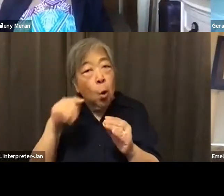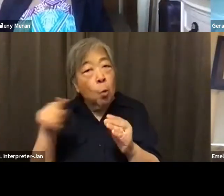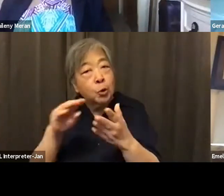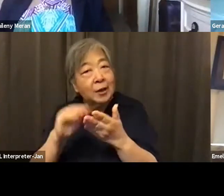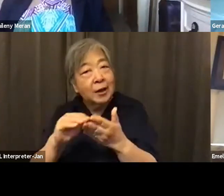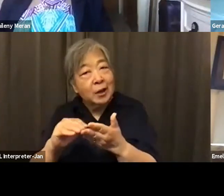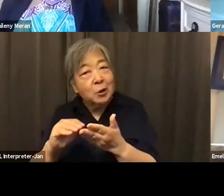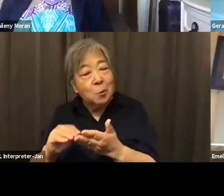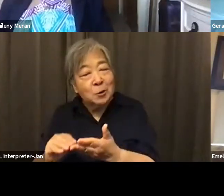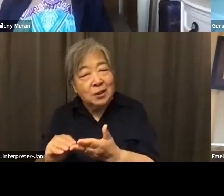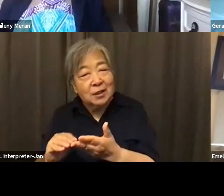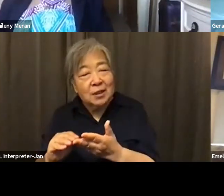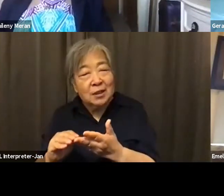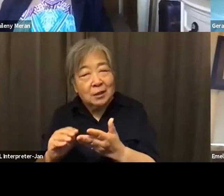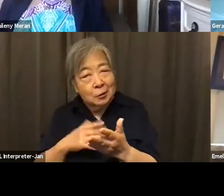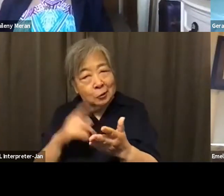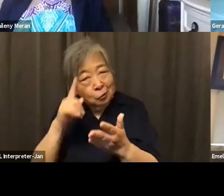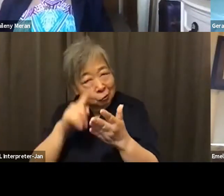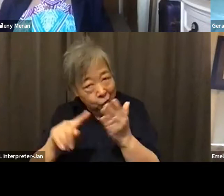definitely check out the Fulbright Program.